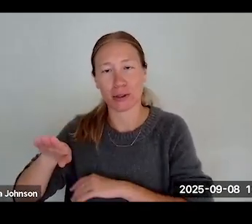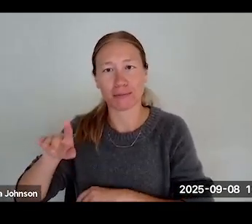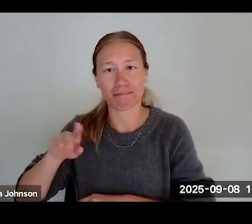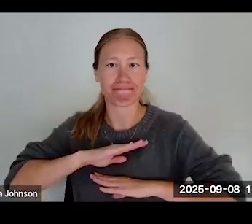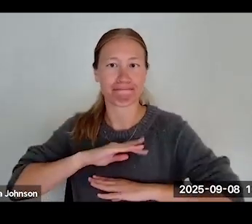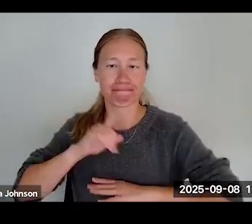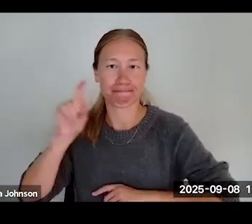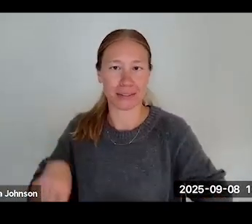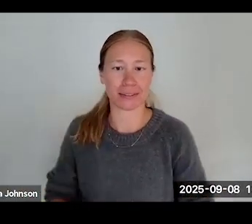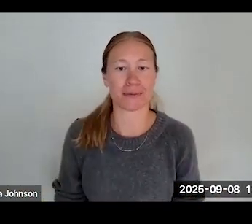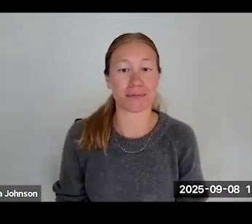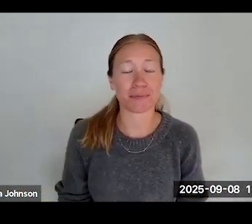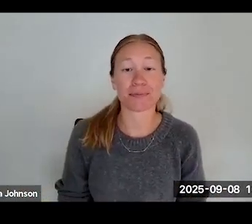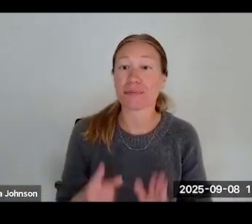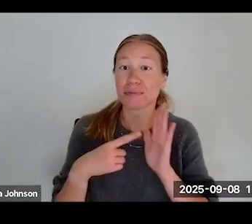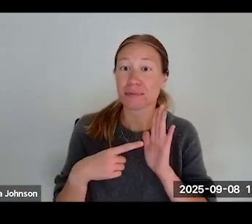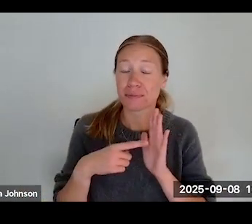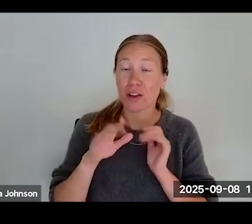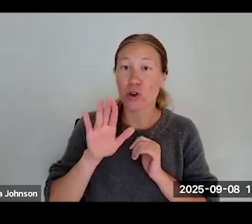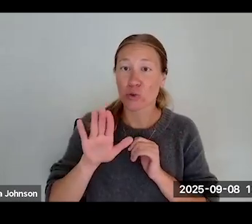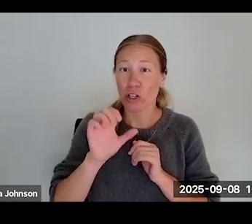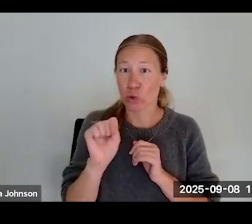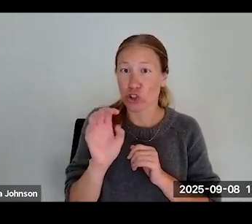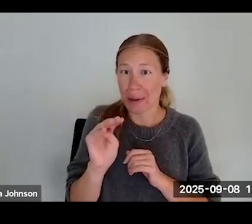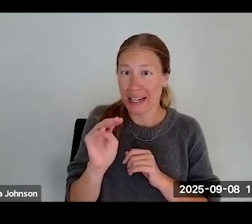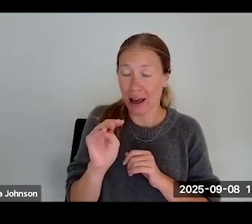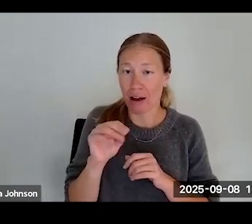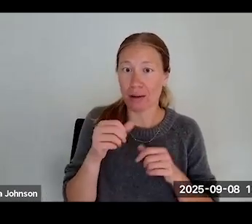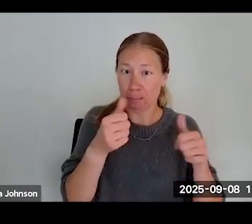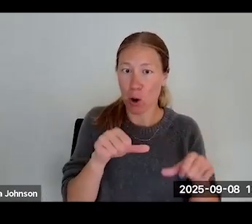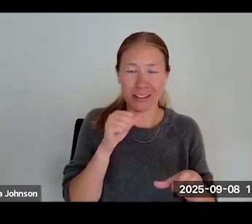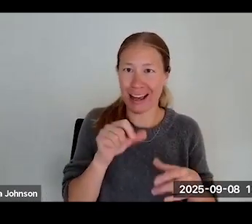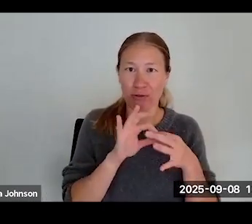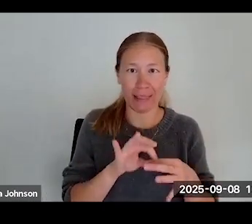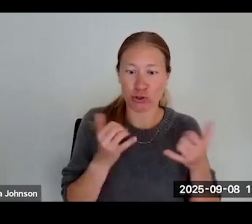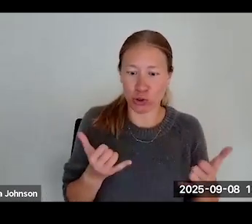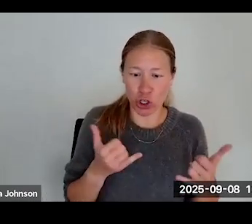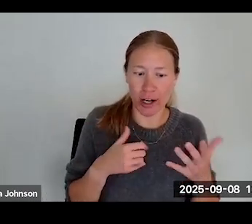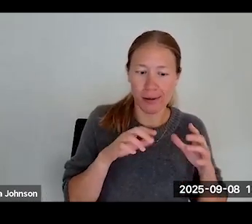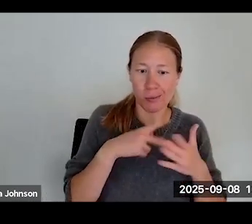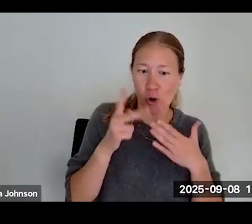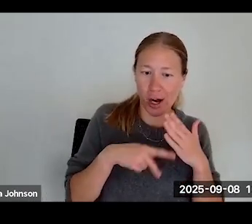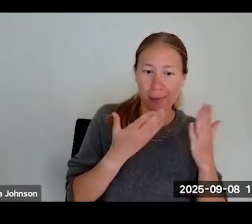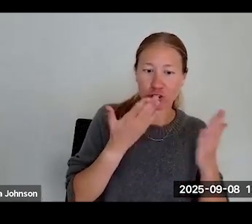So if your social media post is not related to a current program, service, or activity and it hasn't been re-posted,